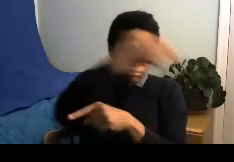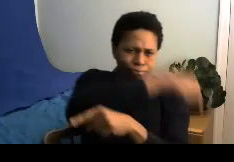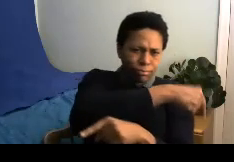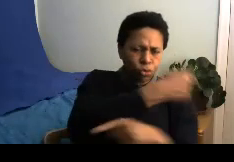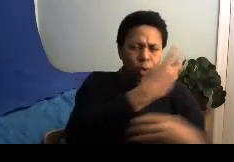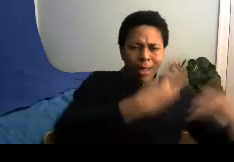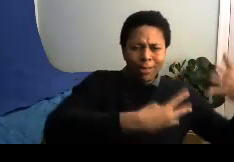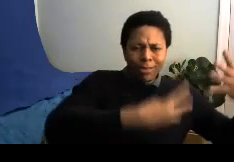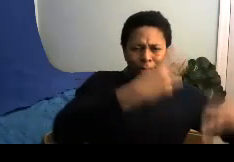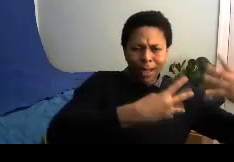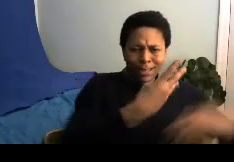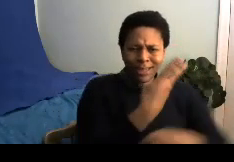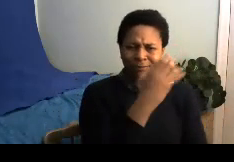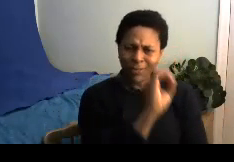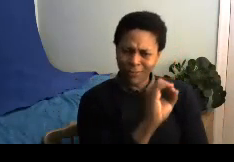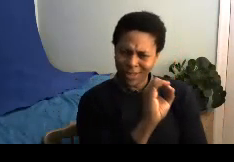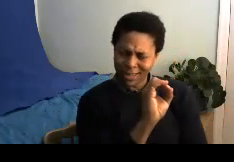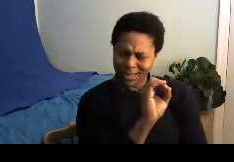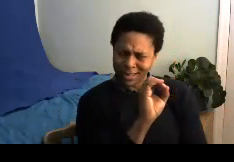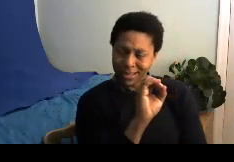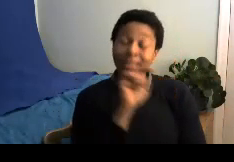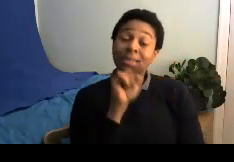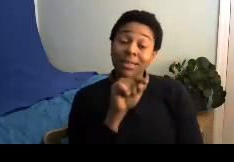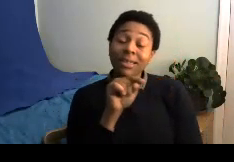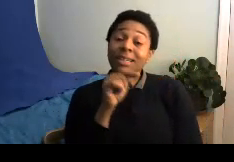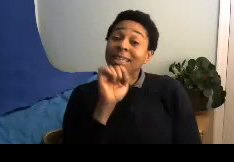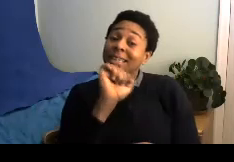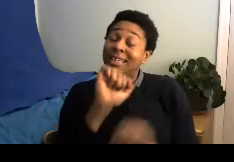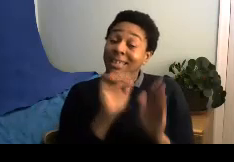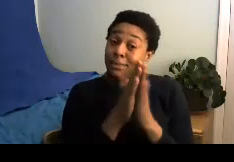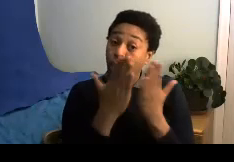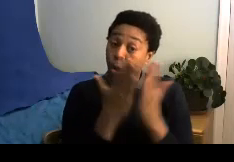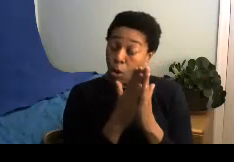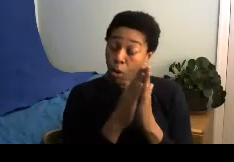It featured on The Observer's prestigious top 10 debut novels